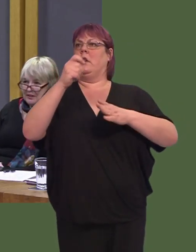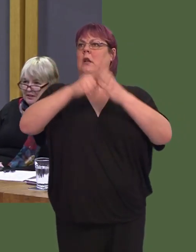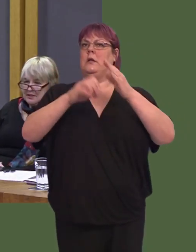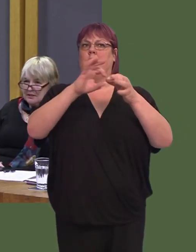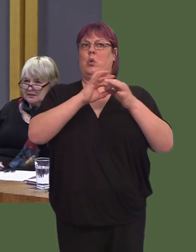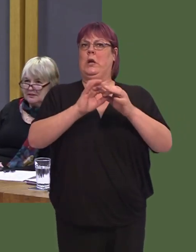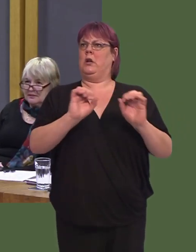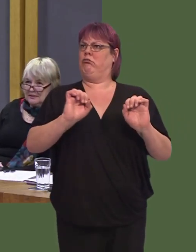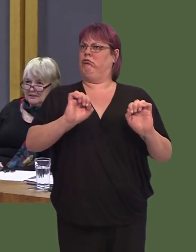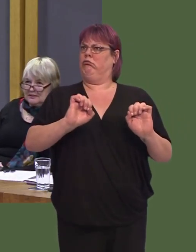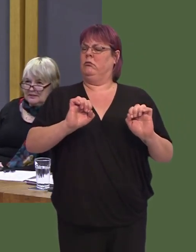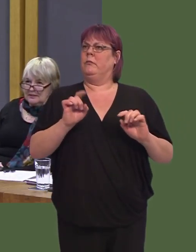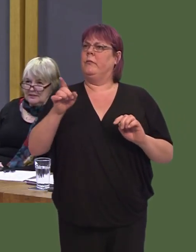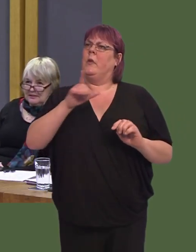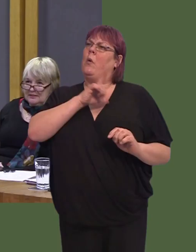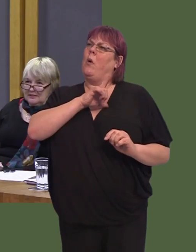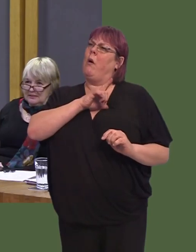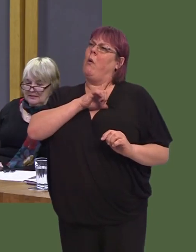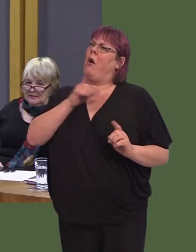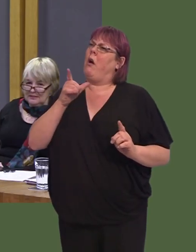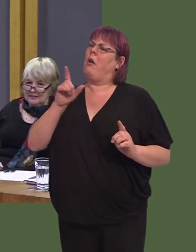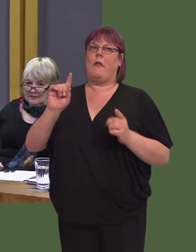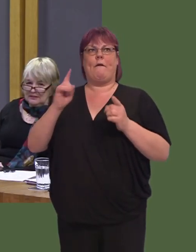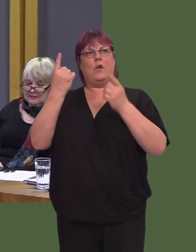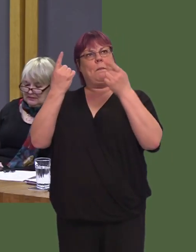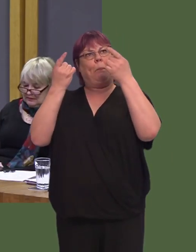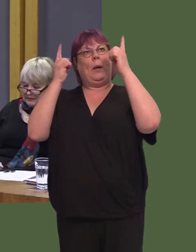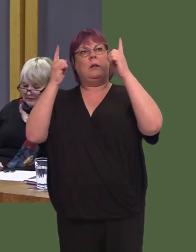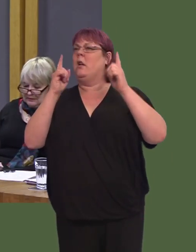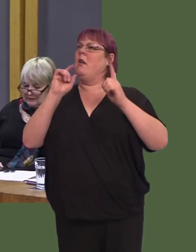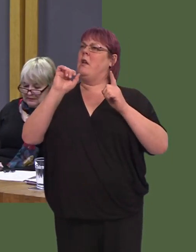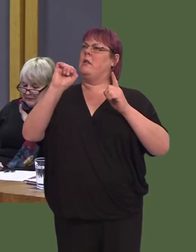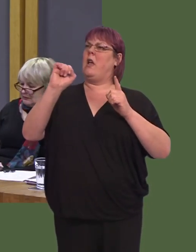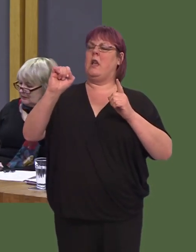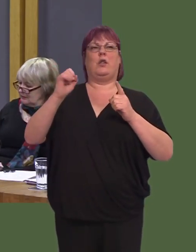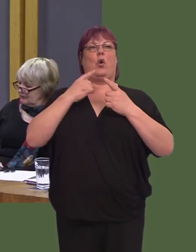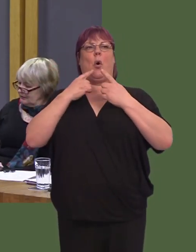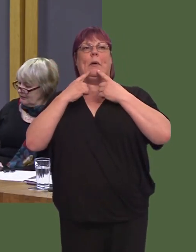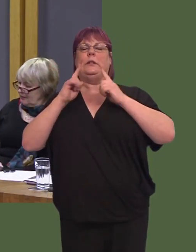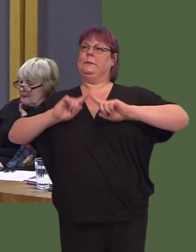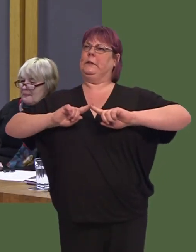So why, I ask, has the First Minister changed his tone or changed his language?